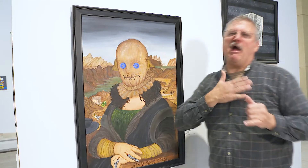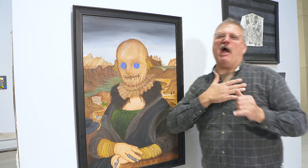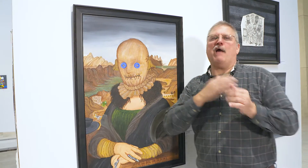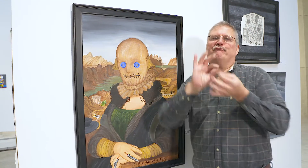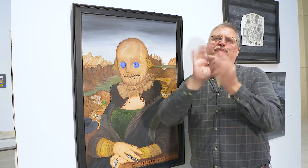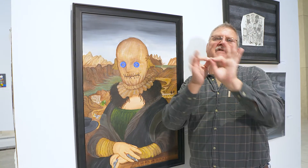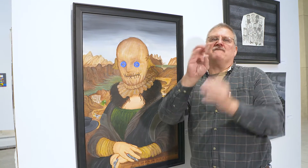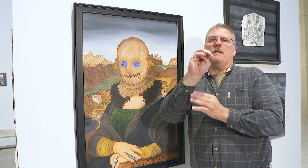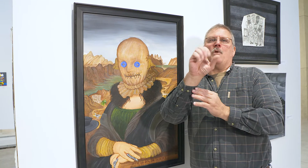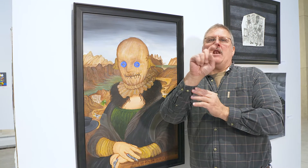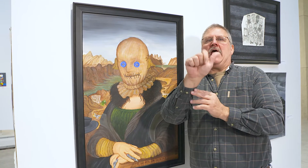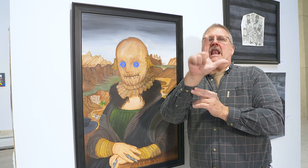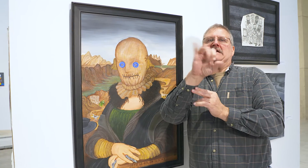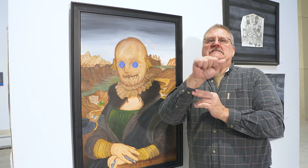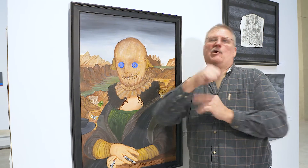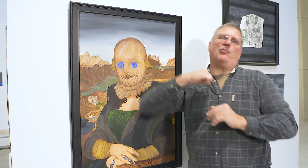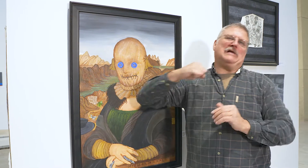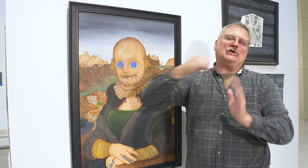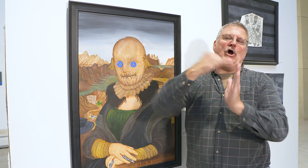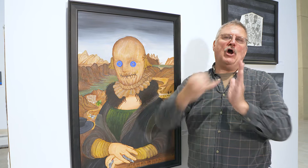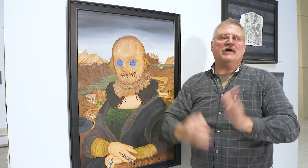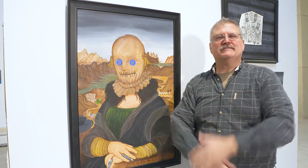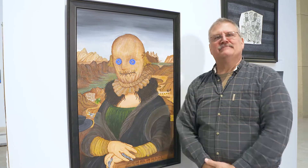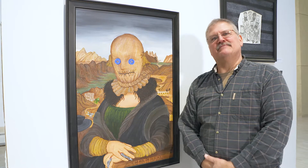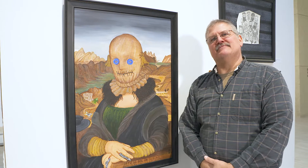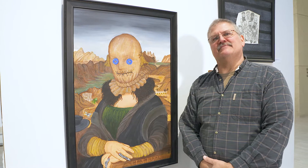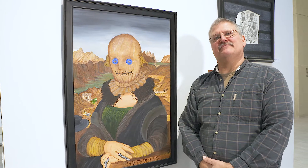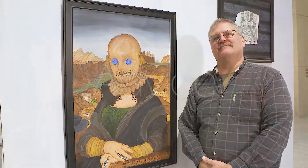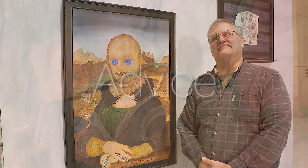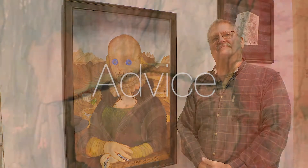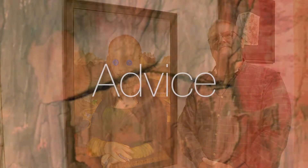That is my interpretation of Mona Lisa as resistance art.